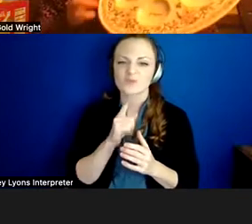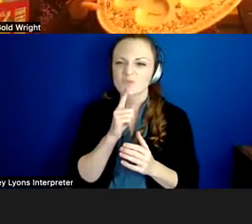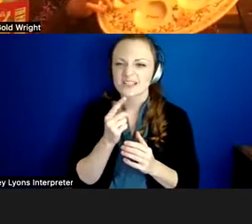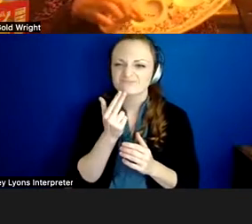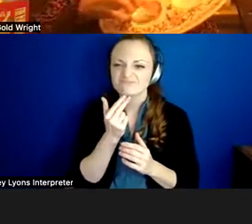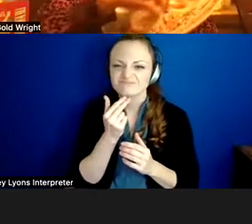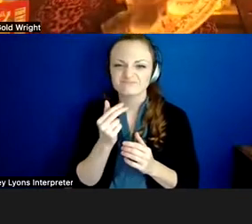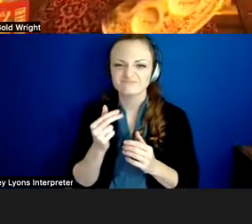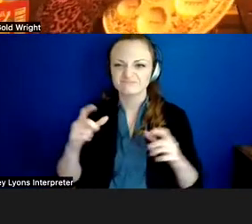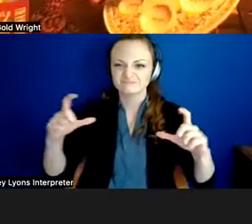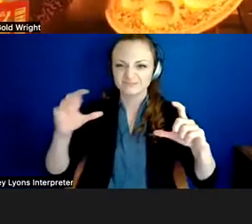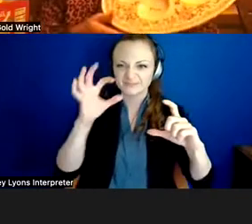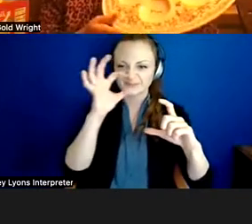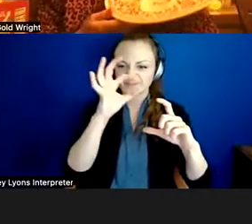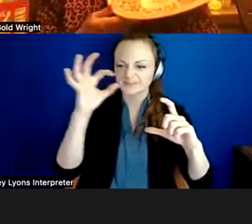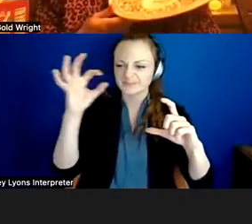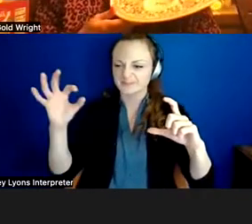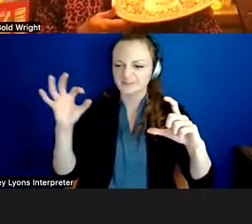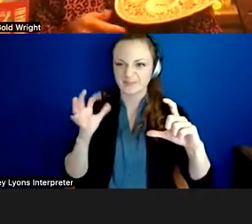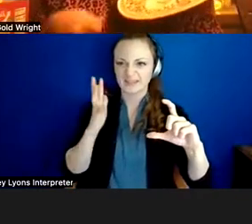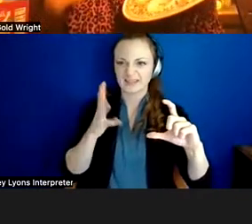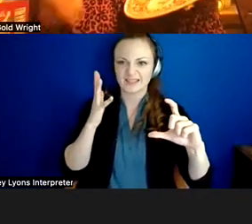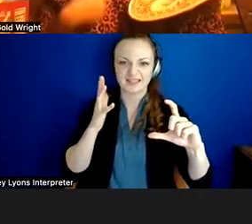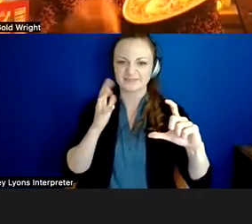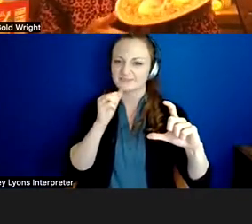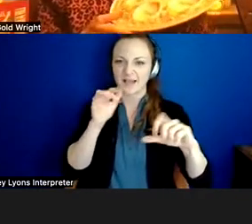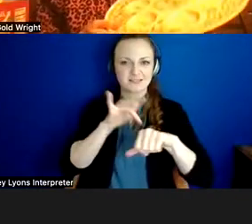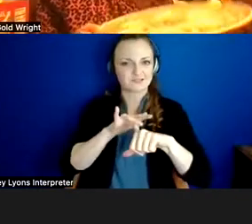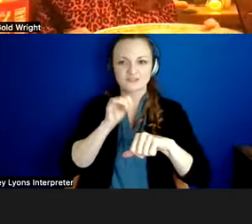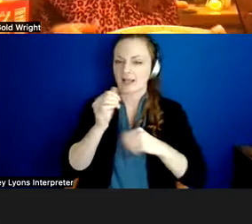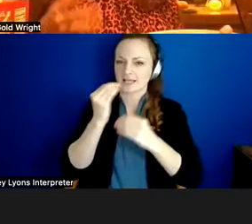plate that are not eaten. 19:32:29 So we every year, for example, I